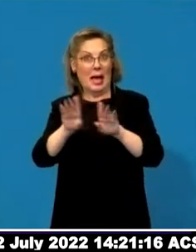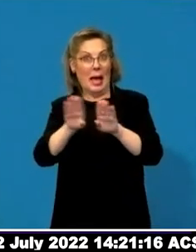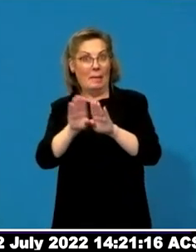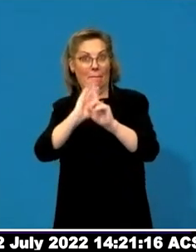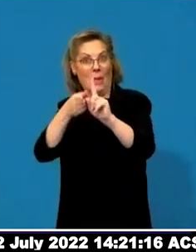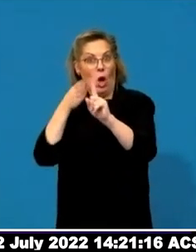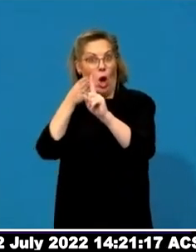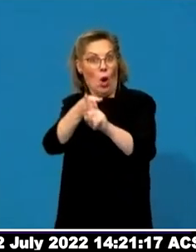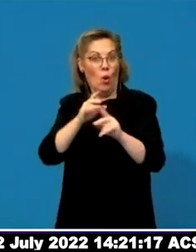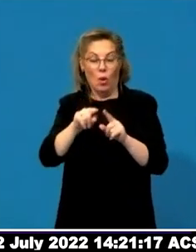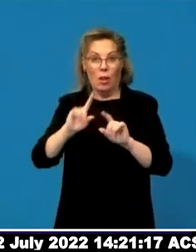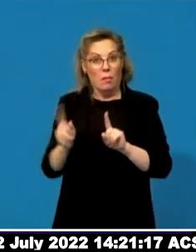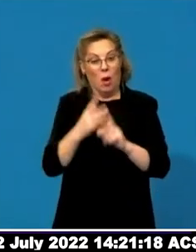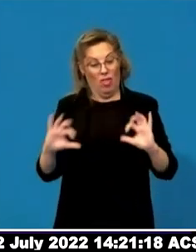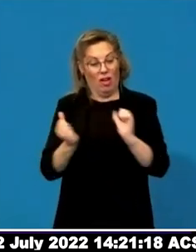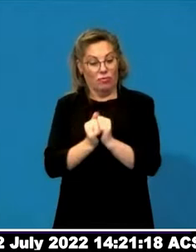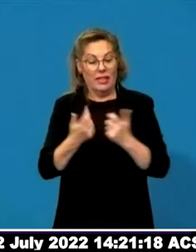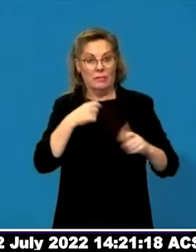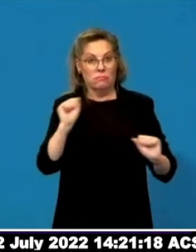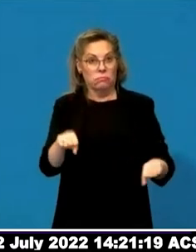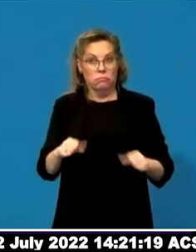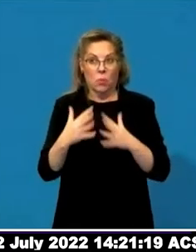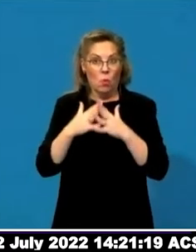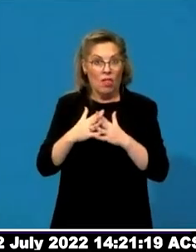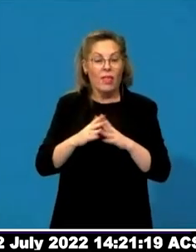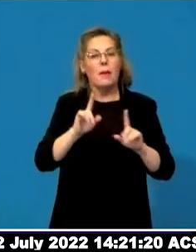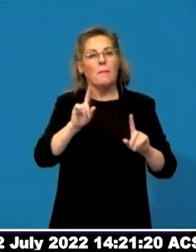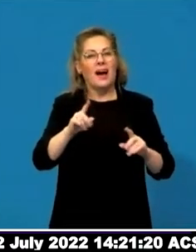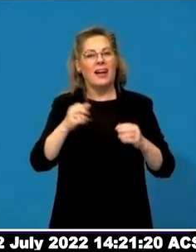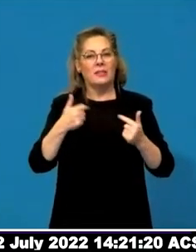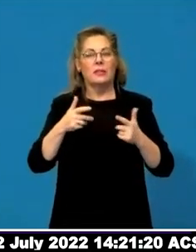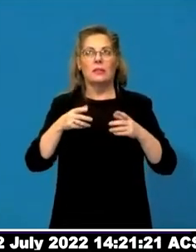And that should be having the flexibility. It's not that we're going in different directions.